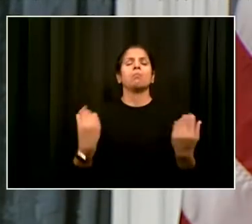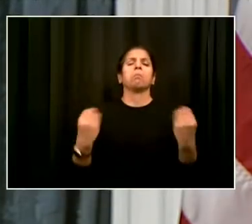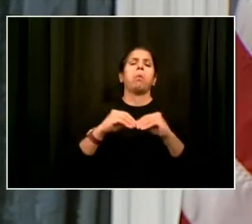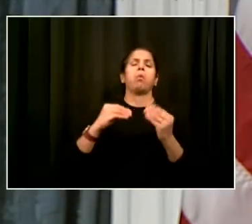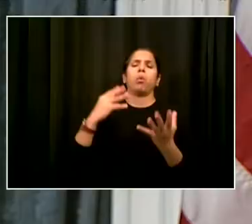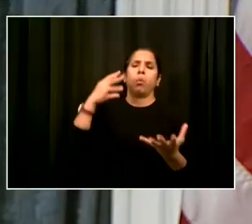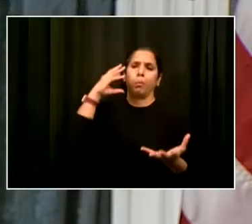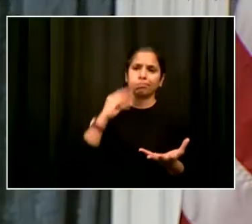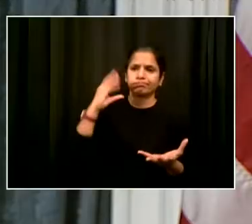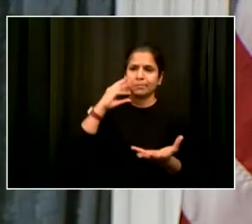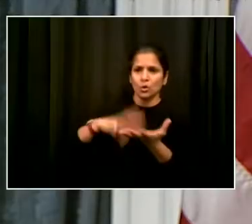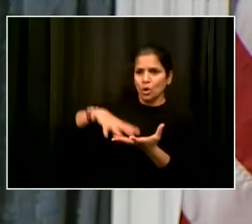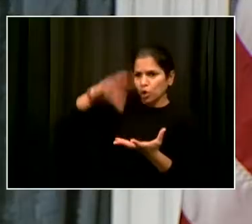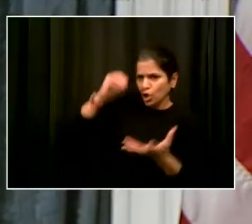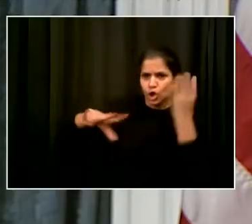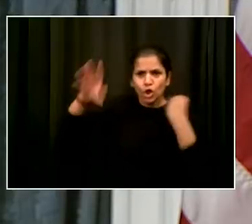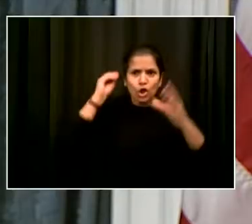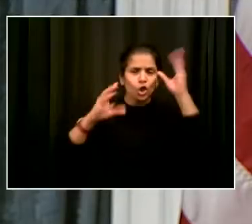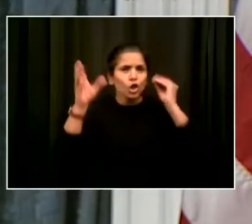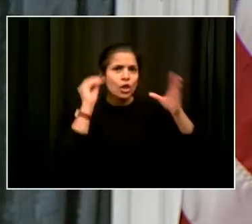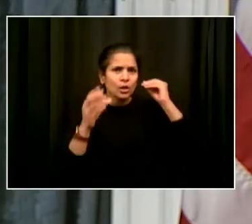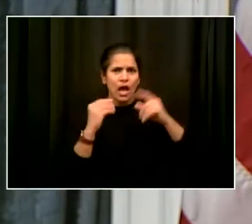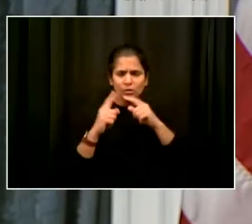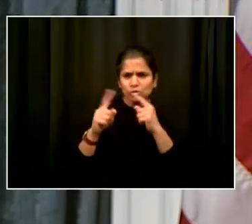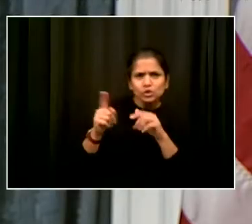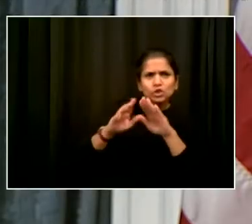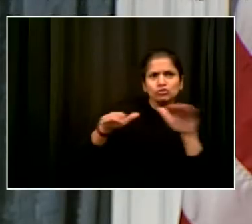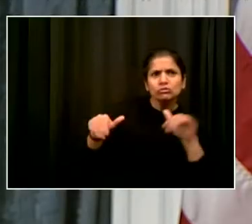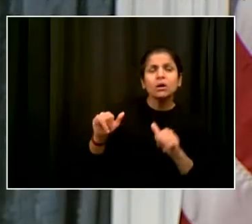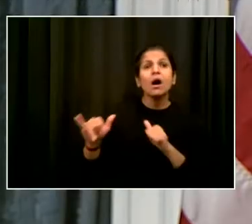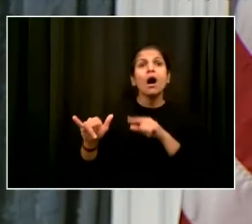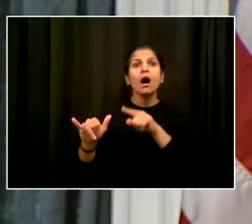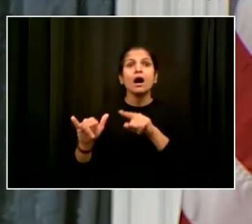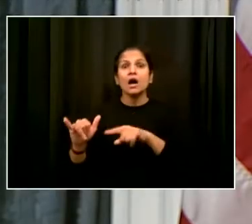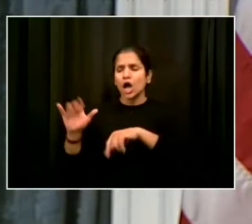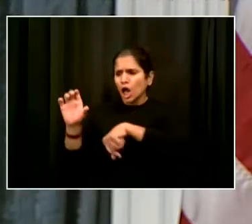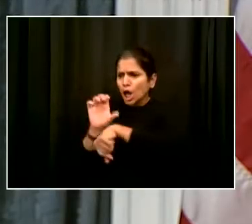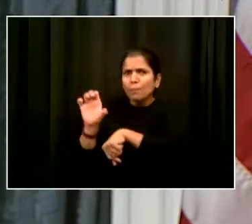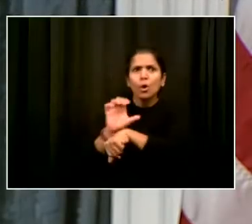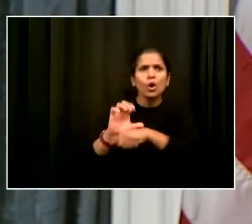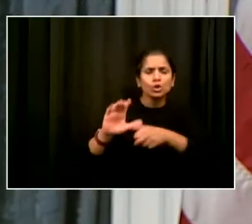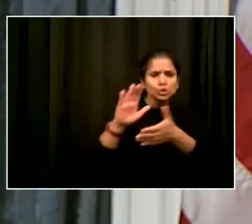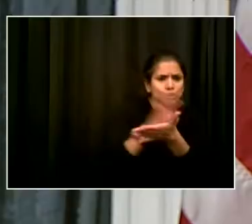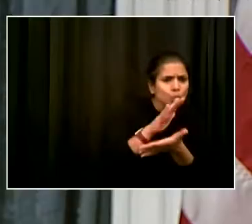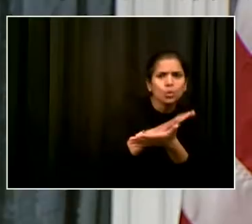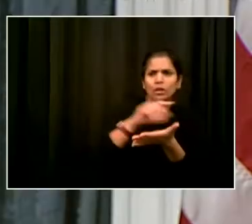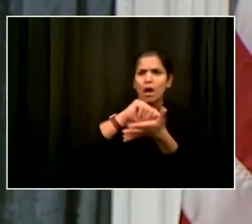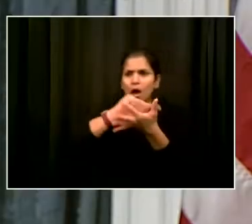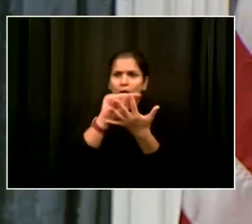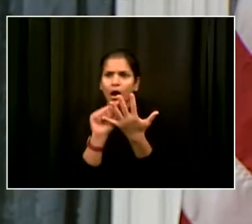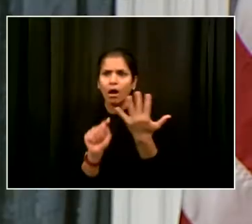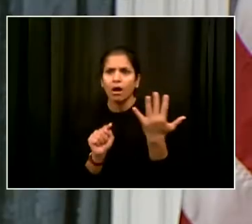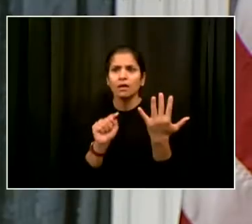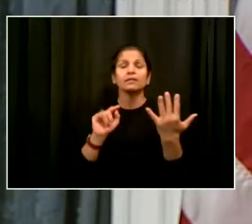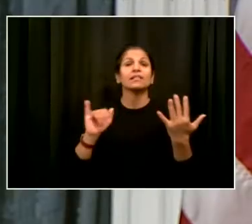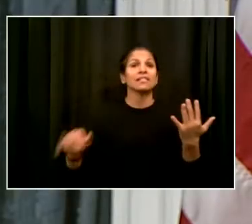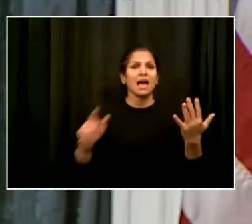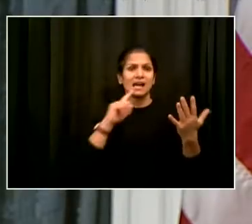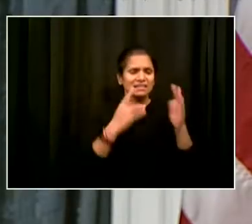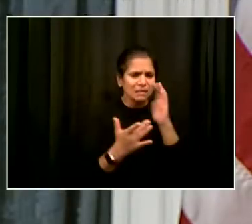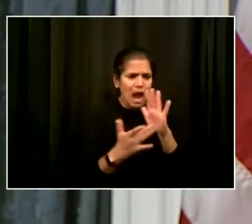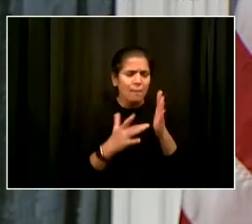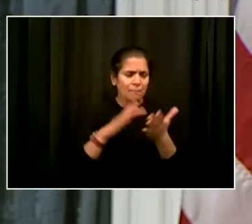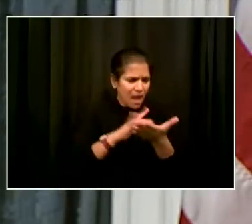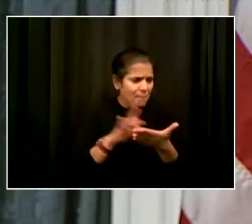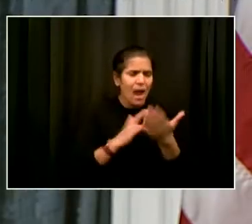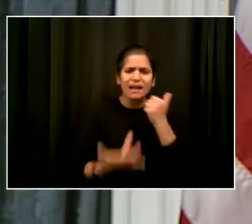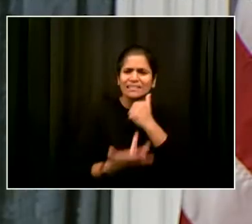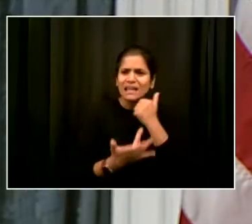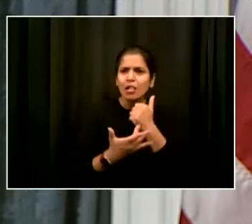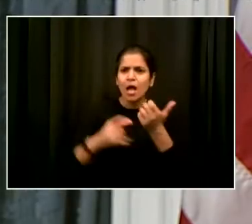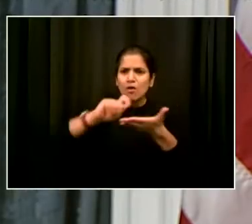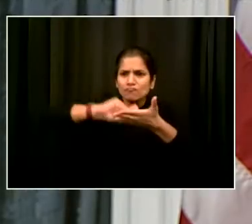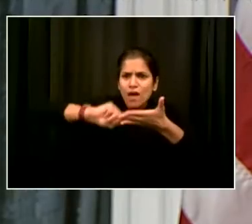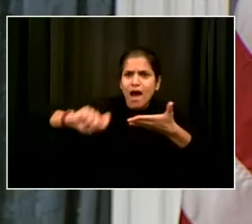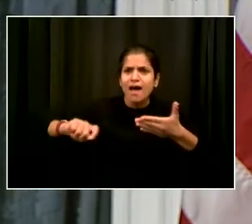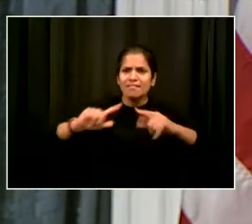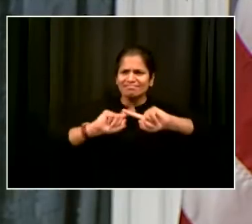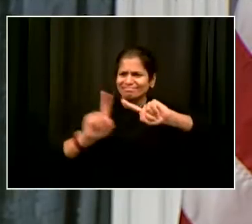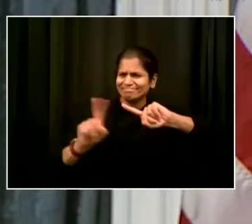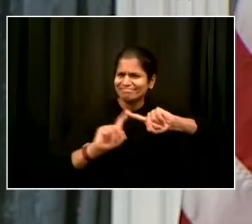ABILITITY TO O D